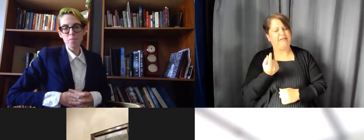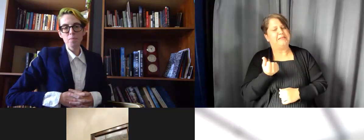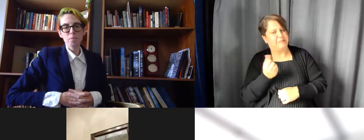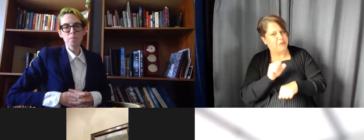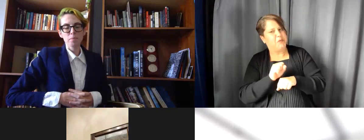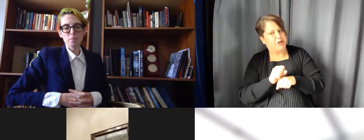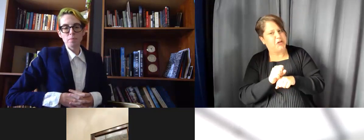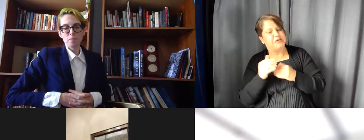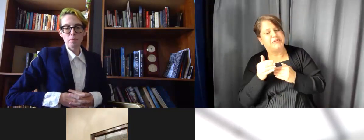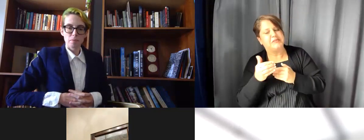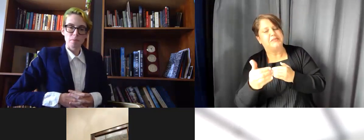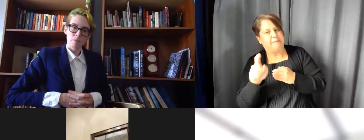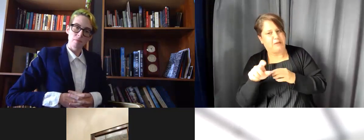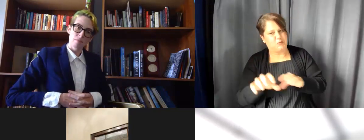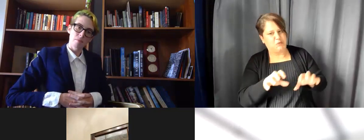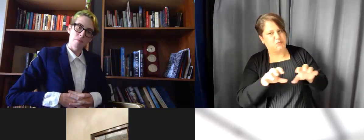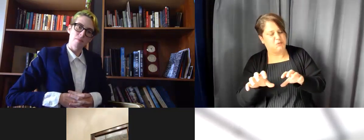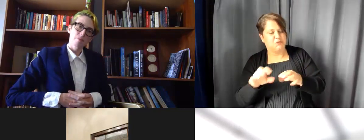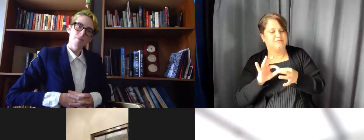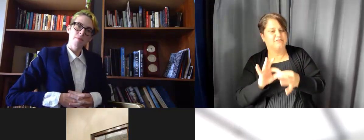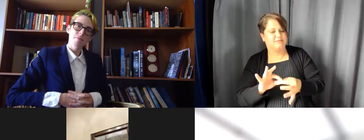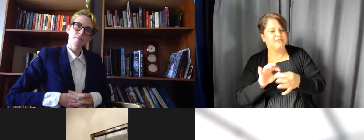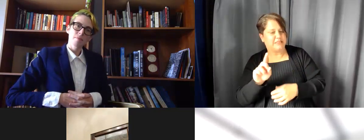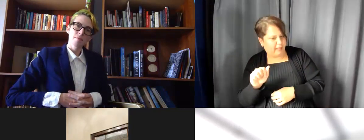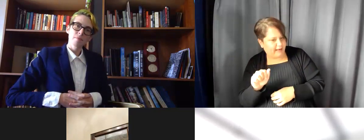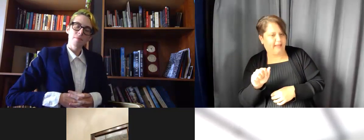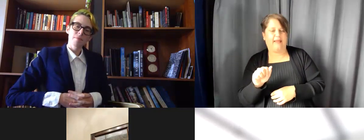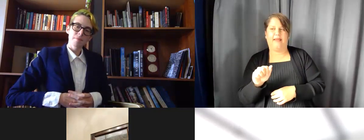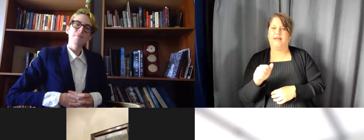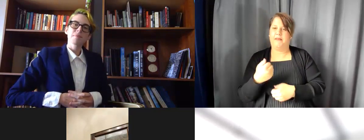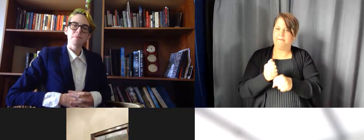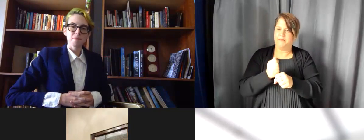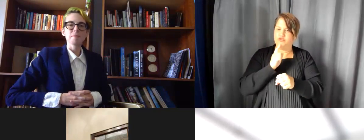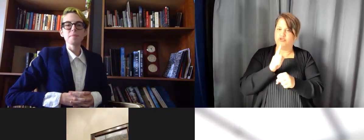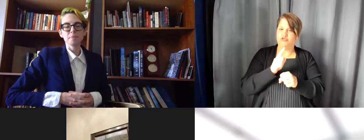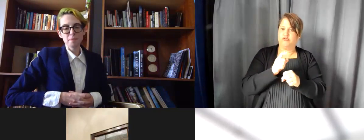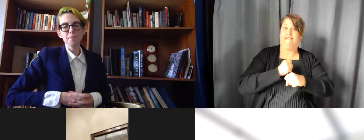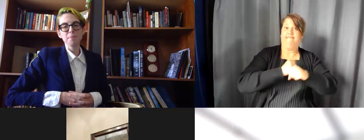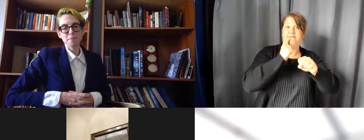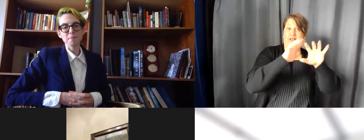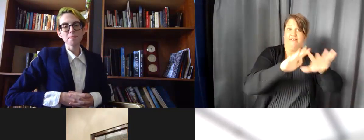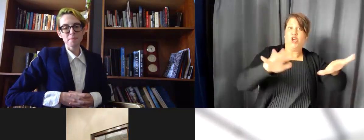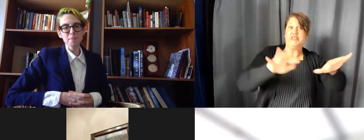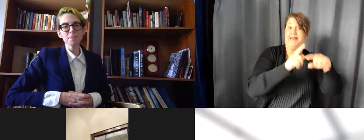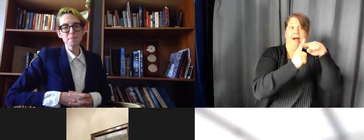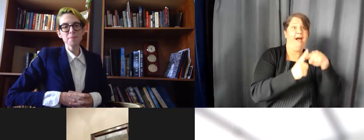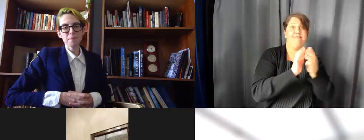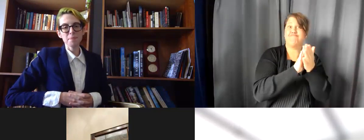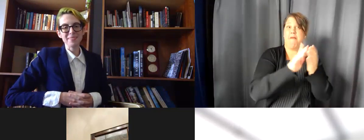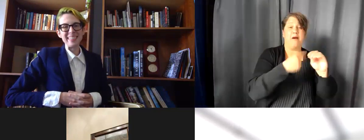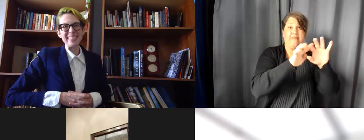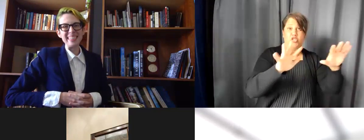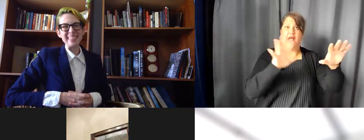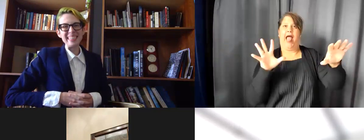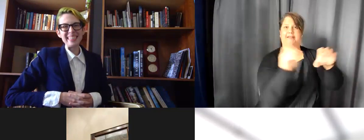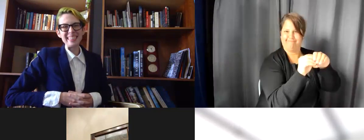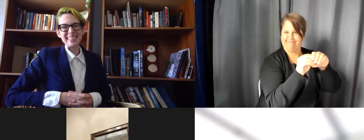Grace: when thinking about disability and including it in diversity, I guess is what all what i'll say, because everyone else spoke so well.